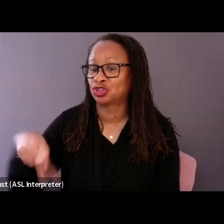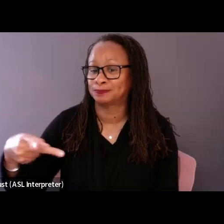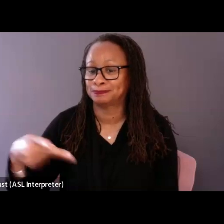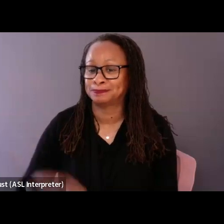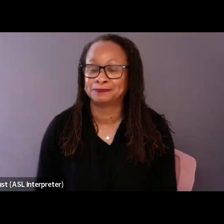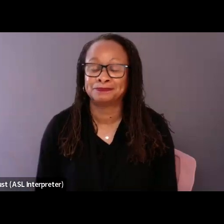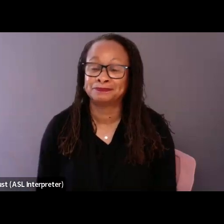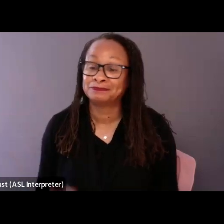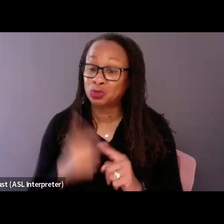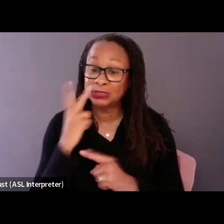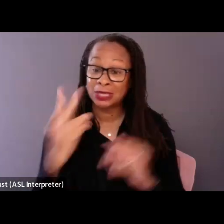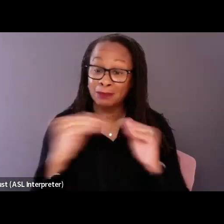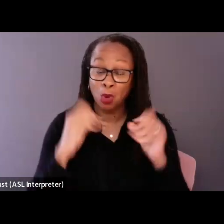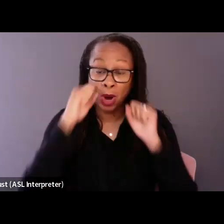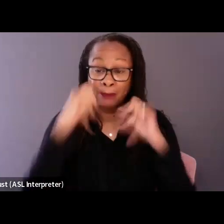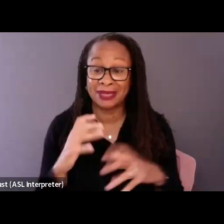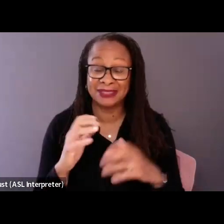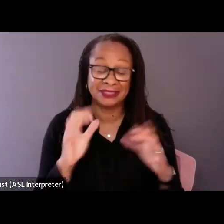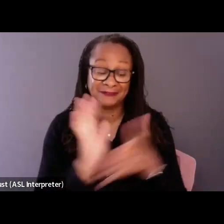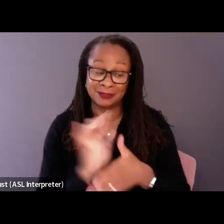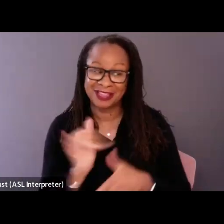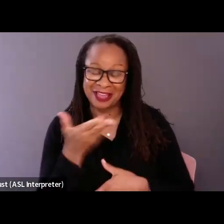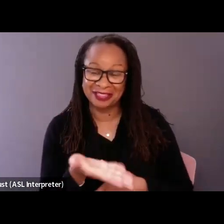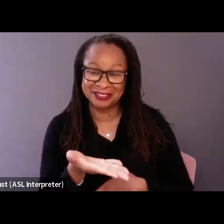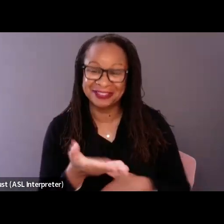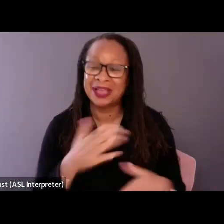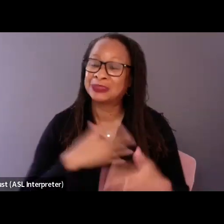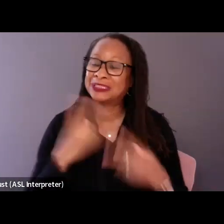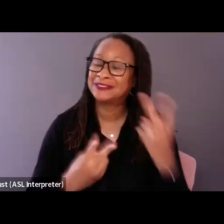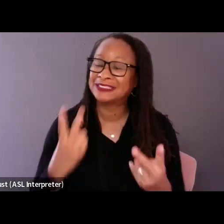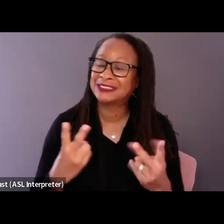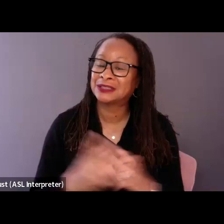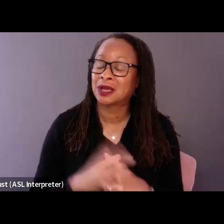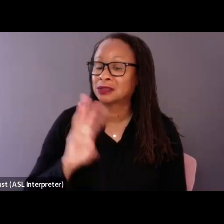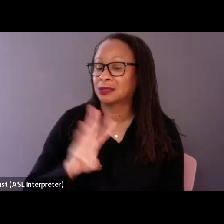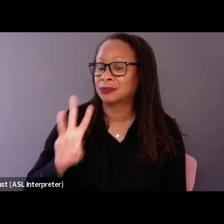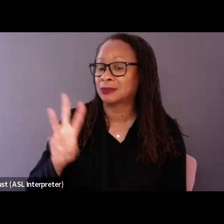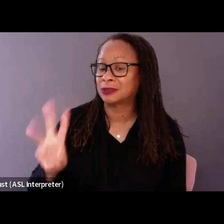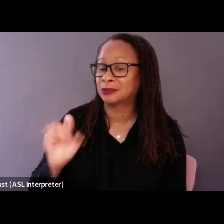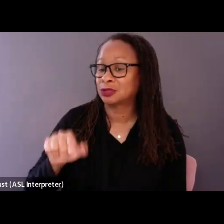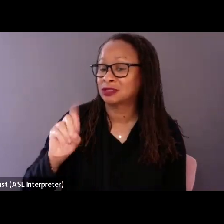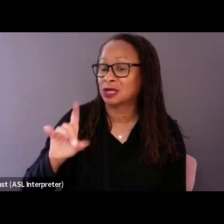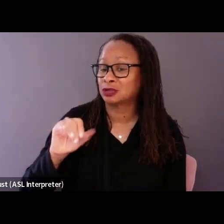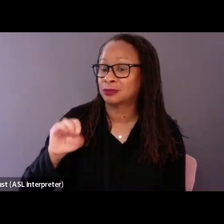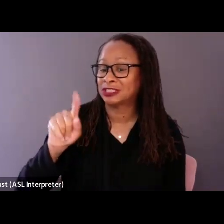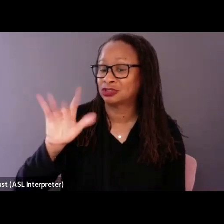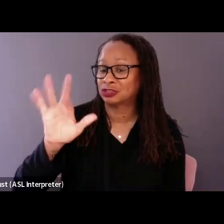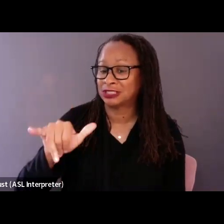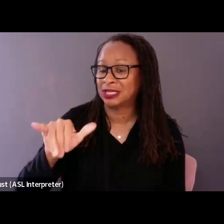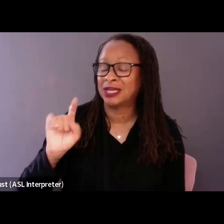To see more amazing films like this, please visit www.documentary.org/springdocs.